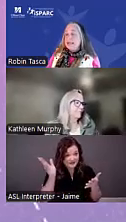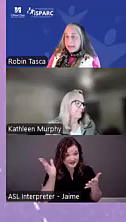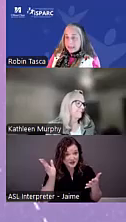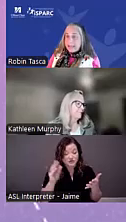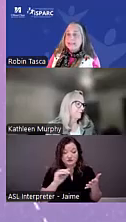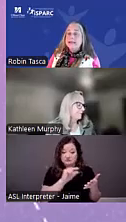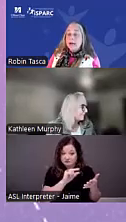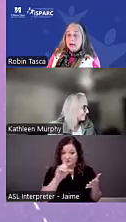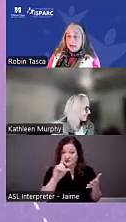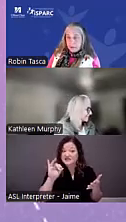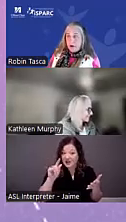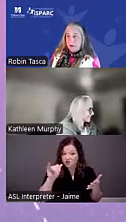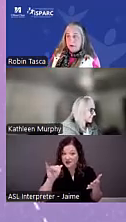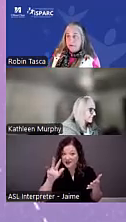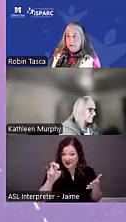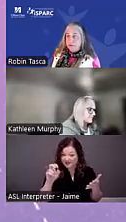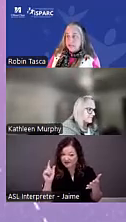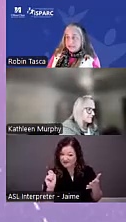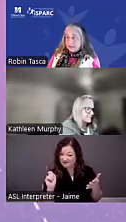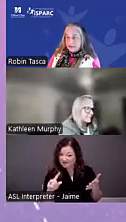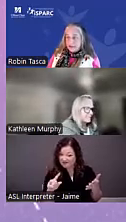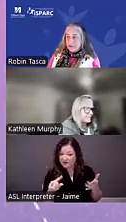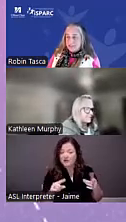Yes, in that case, I would mark those as decorative